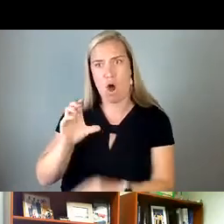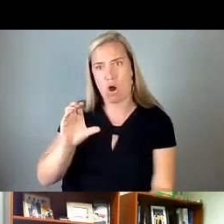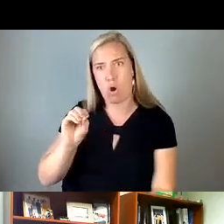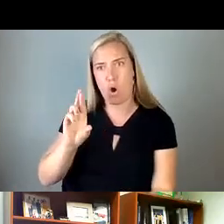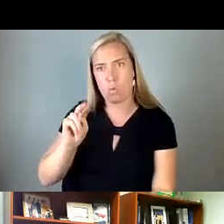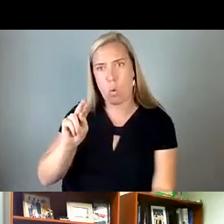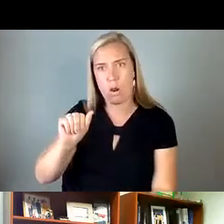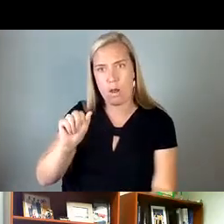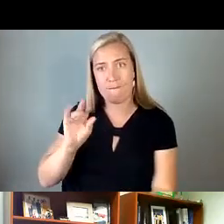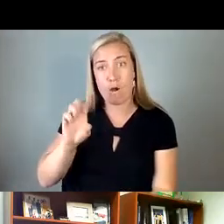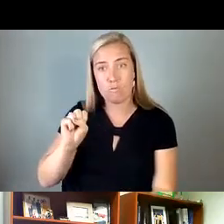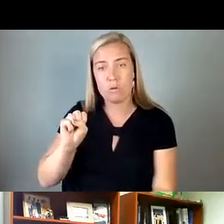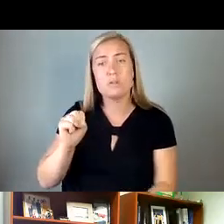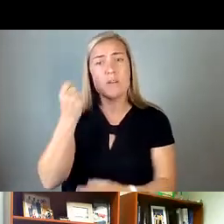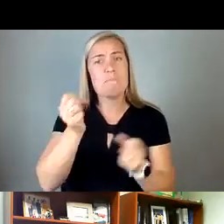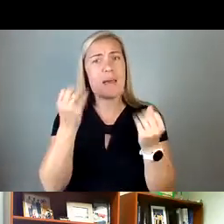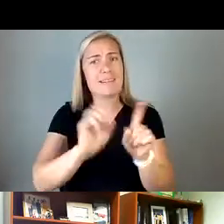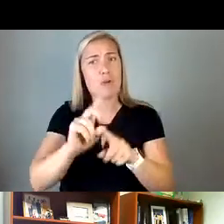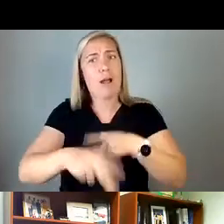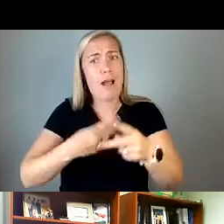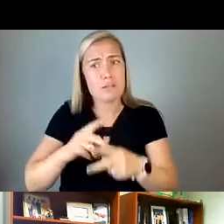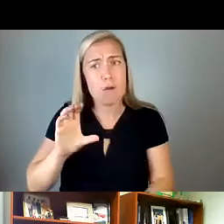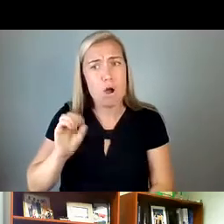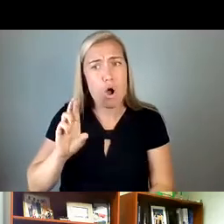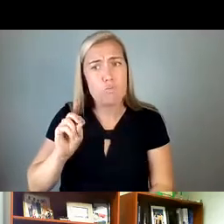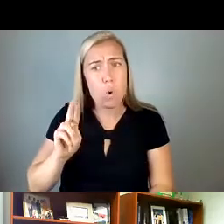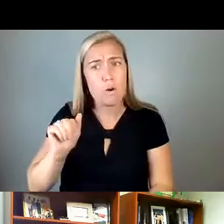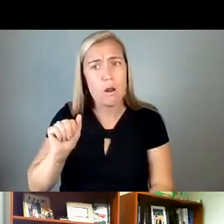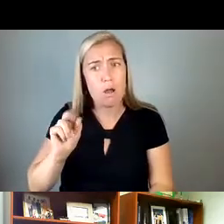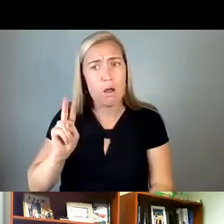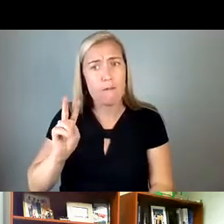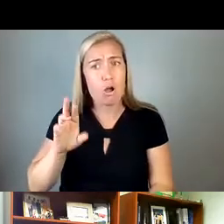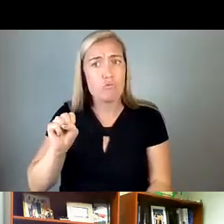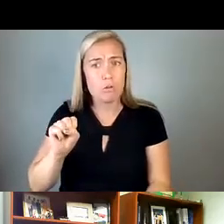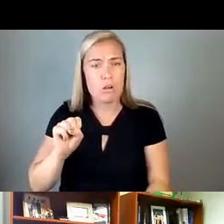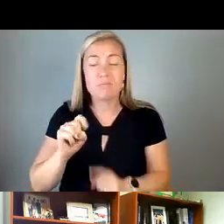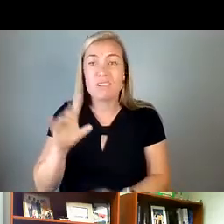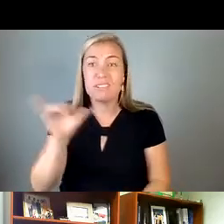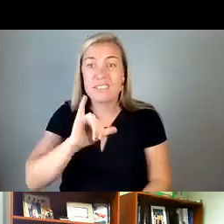of which actually cause the cold every season. So you've probably been infected with coronaviruses